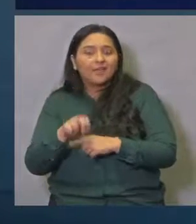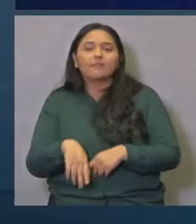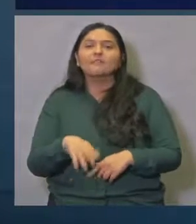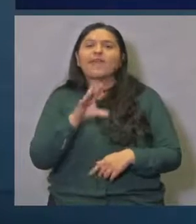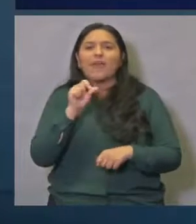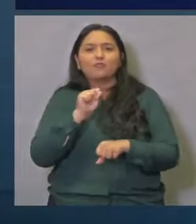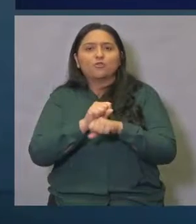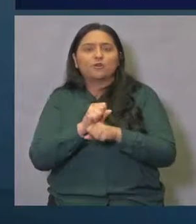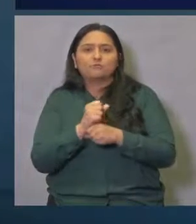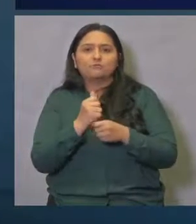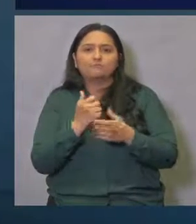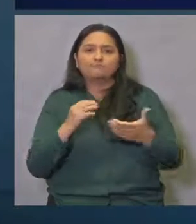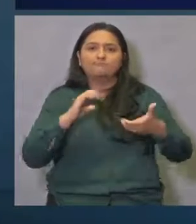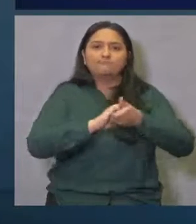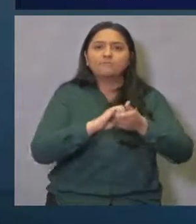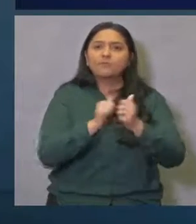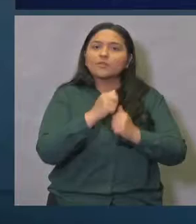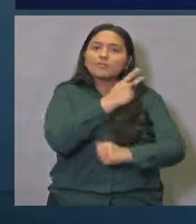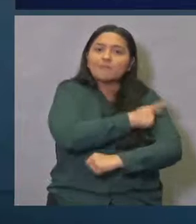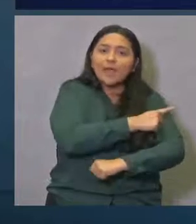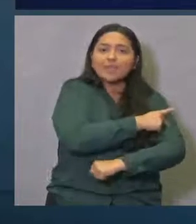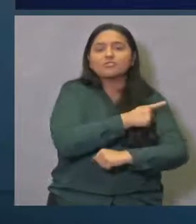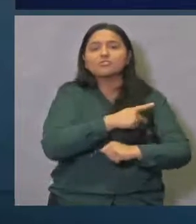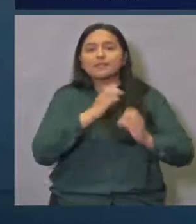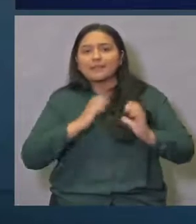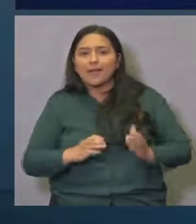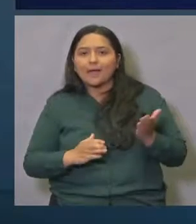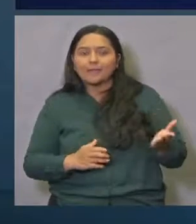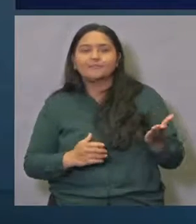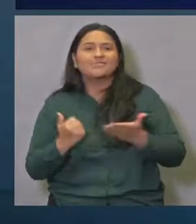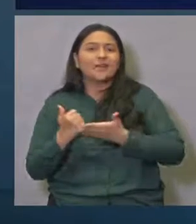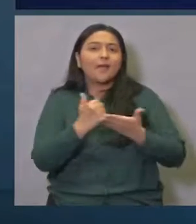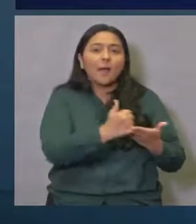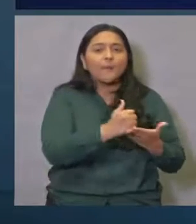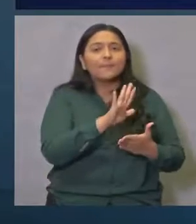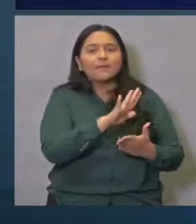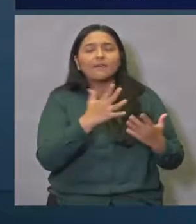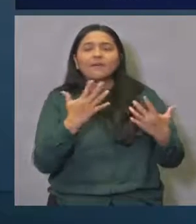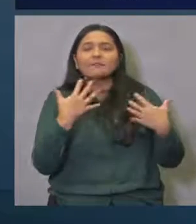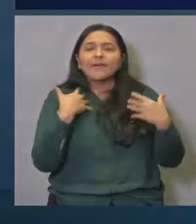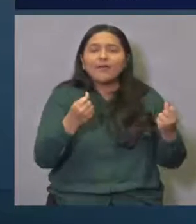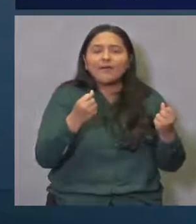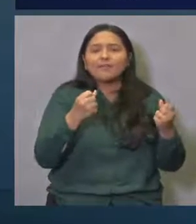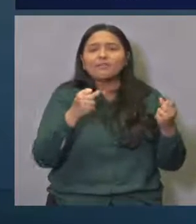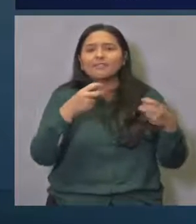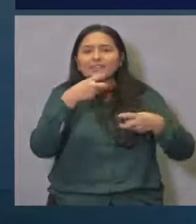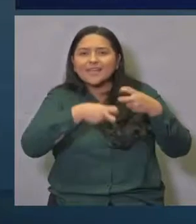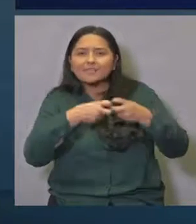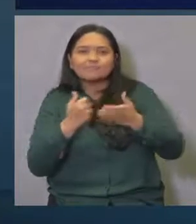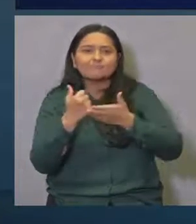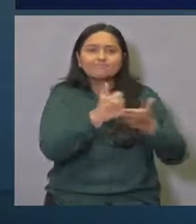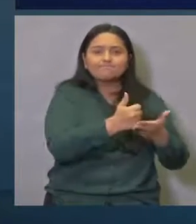EMERGENCY DEPARTMENT, URGENT CARE, AND ALONGSIDE OUR PATIENTS ANTICLINES AND THE COMMITTEE.